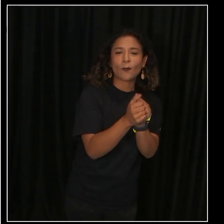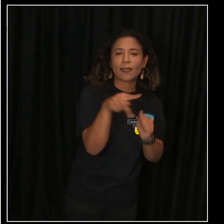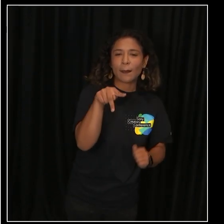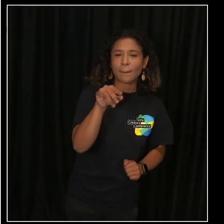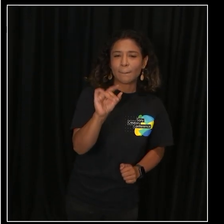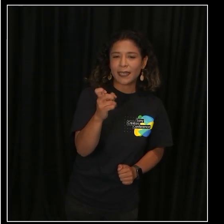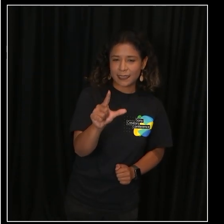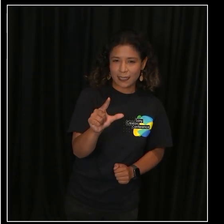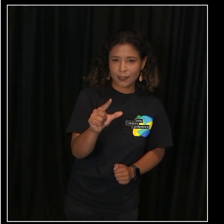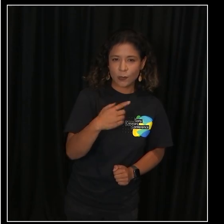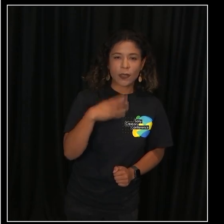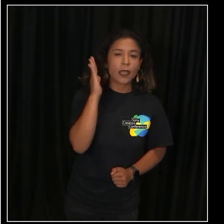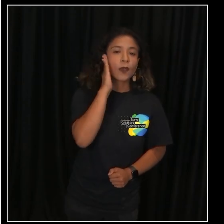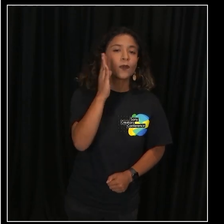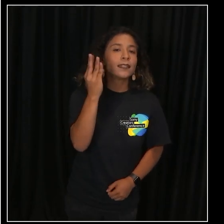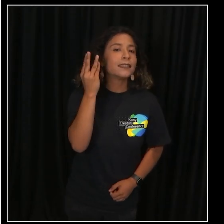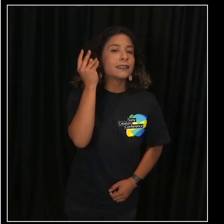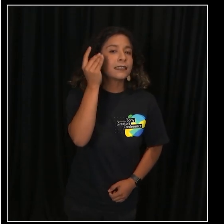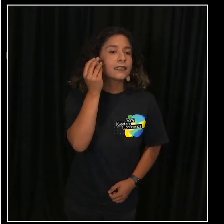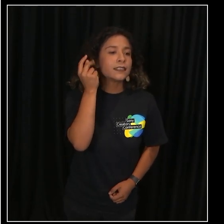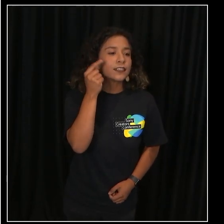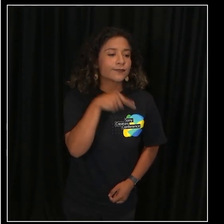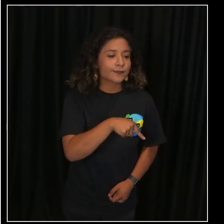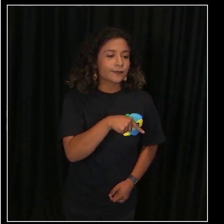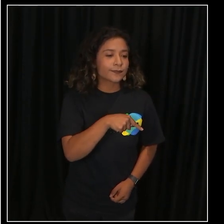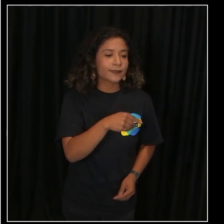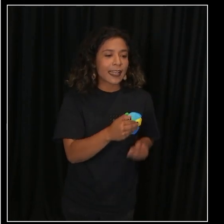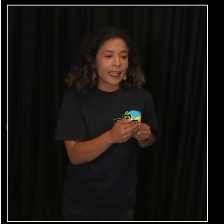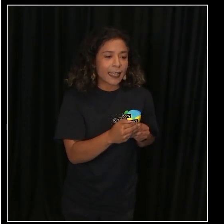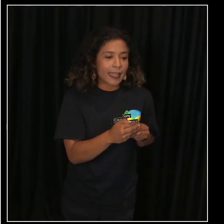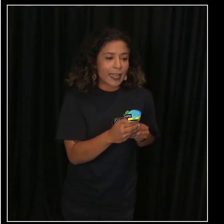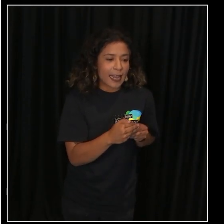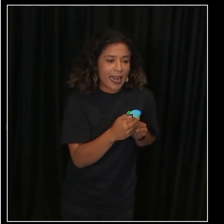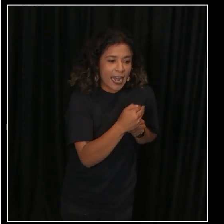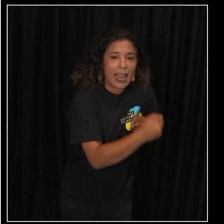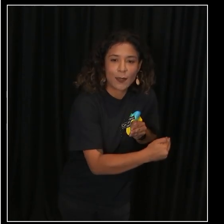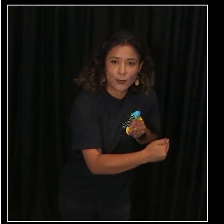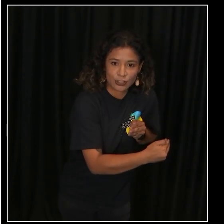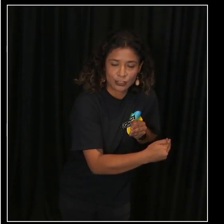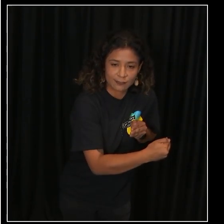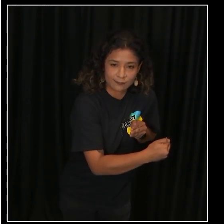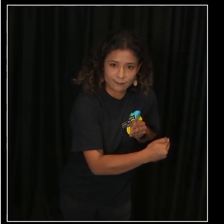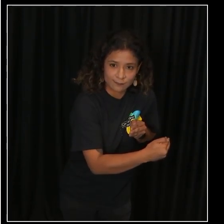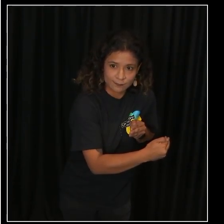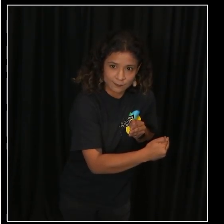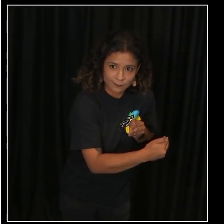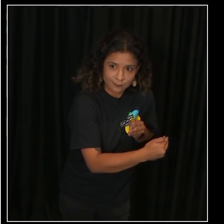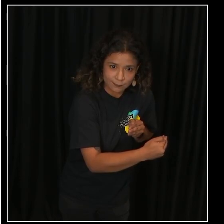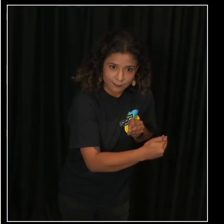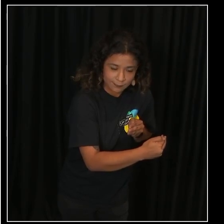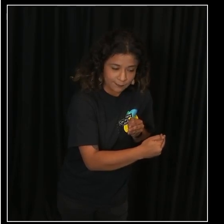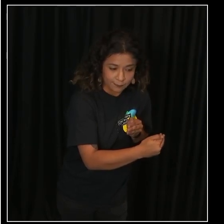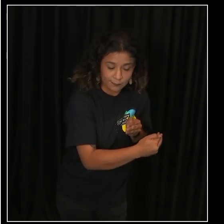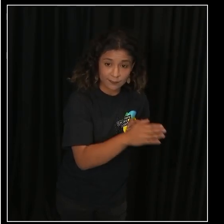We are going to consider it's a direct neighbor. So now a little blue pixel has a neighbor, another blue pixel.